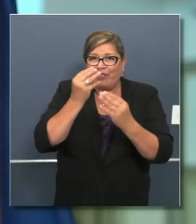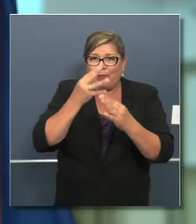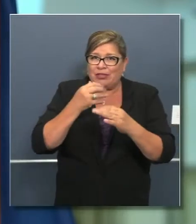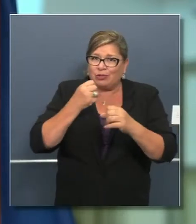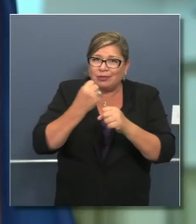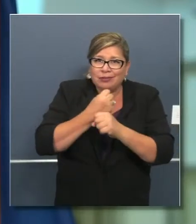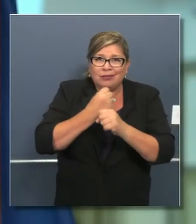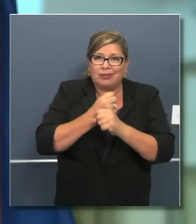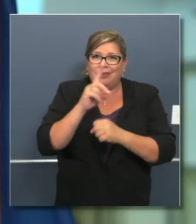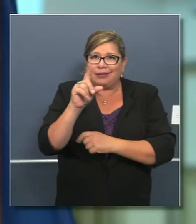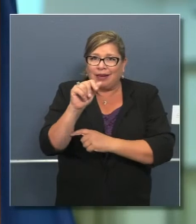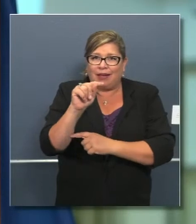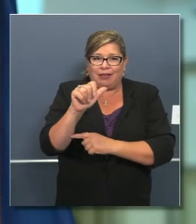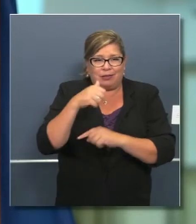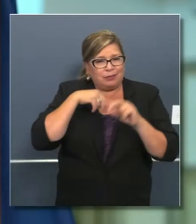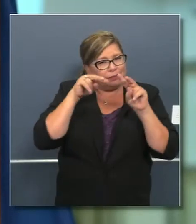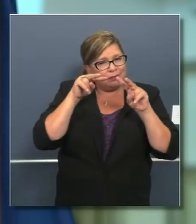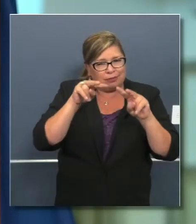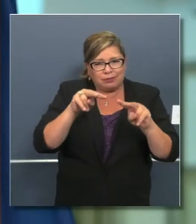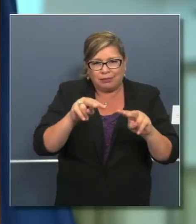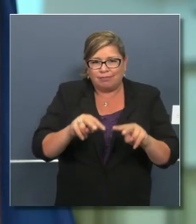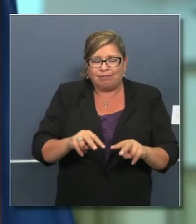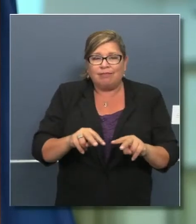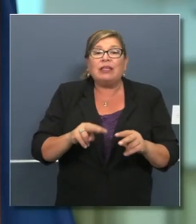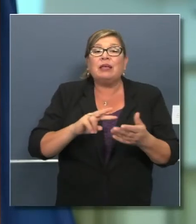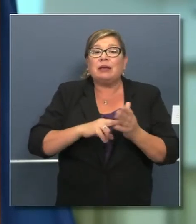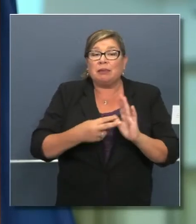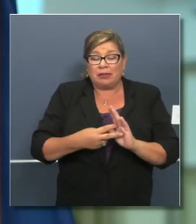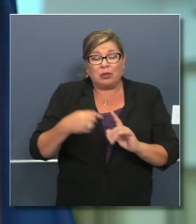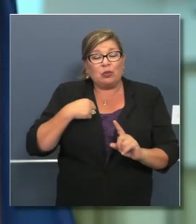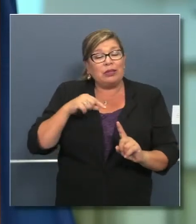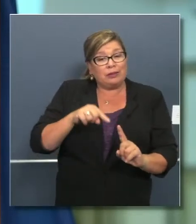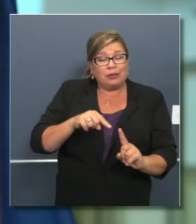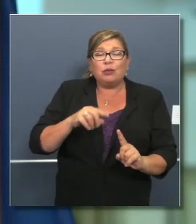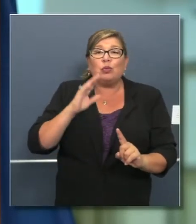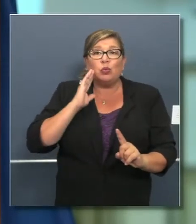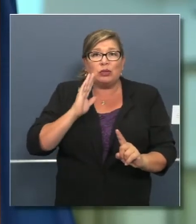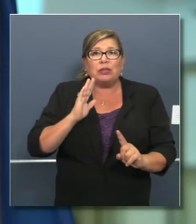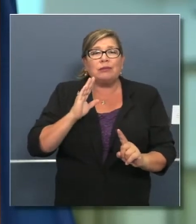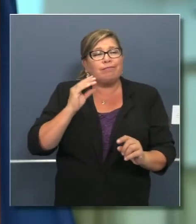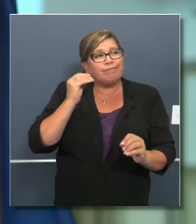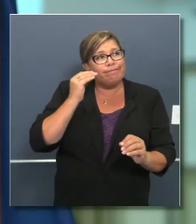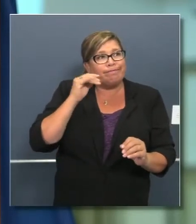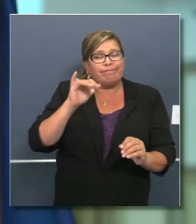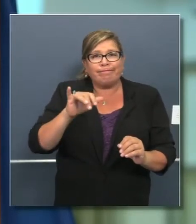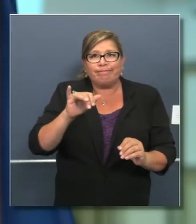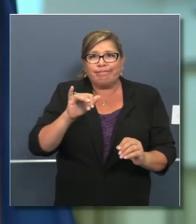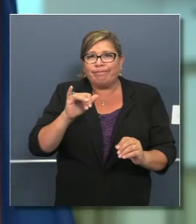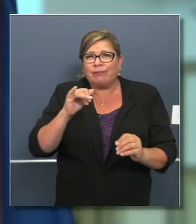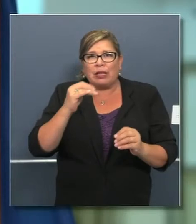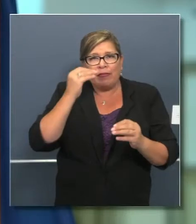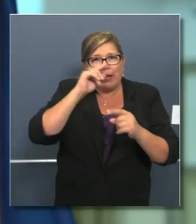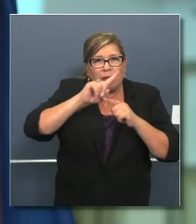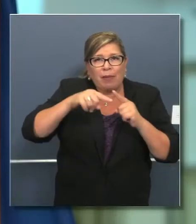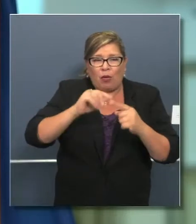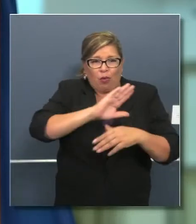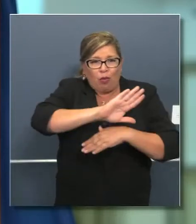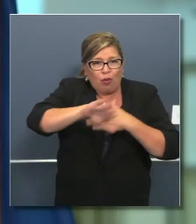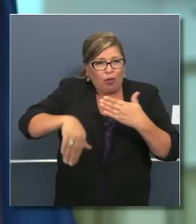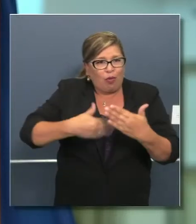as is I'm sure likely question in a moment to consider this data in relationship to the stay